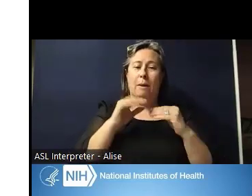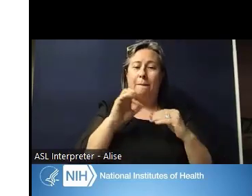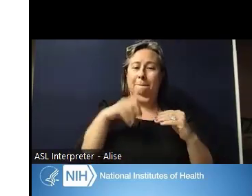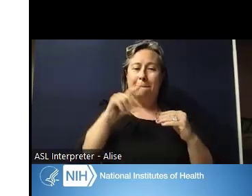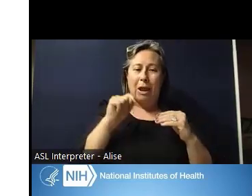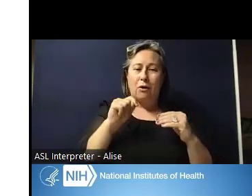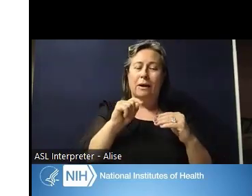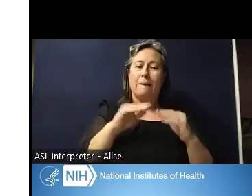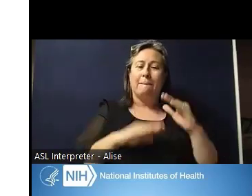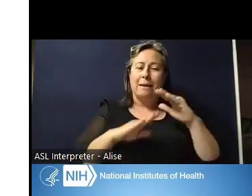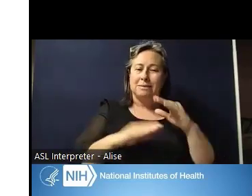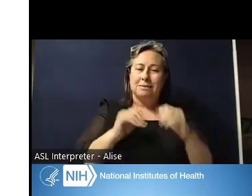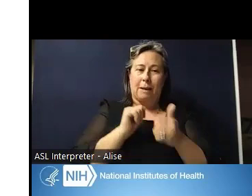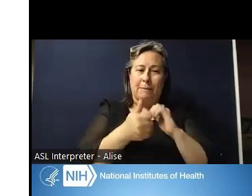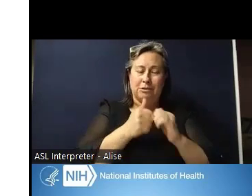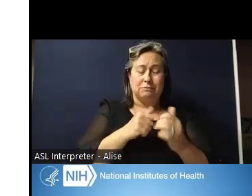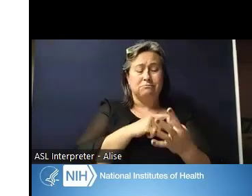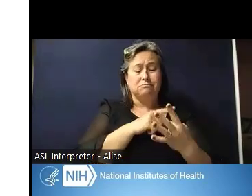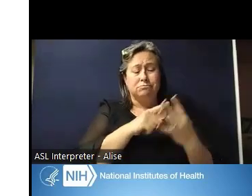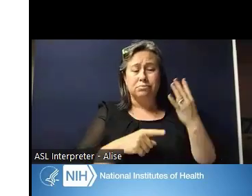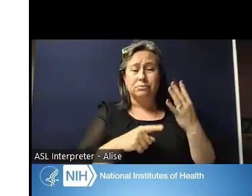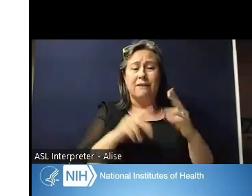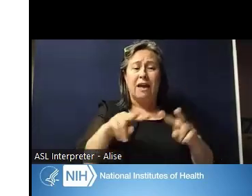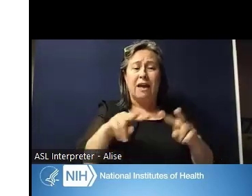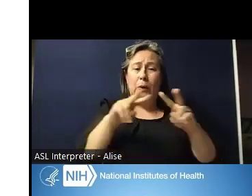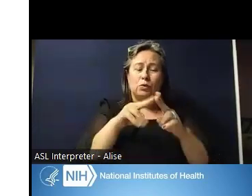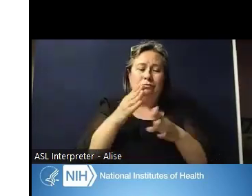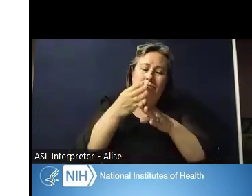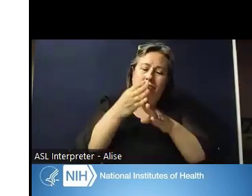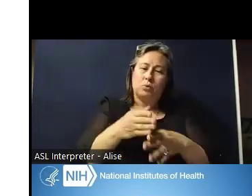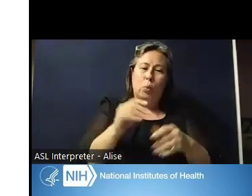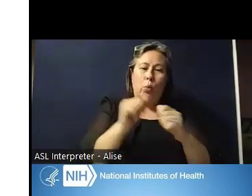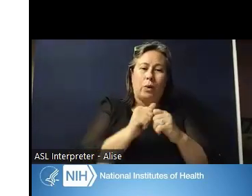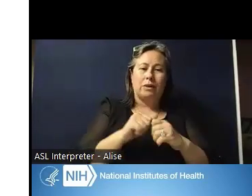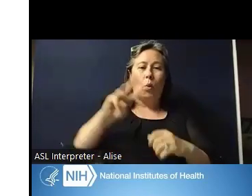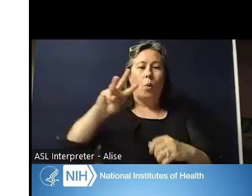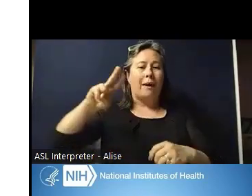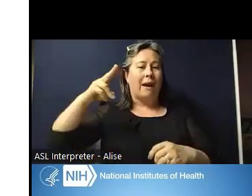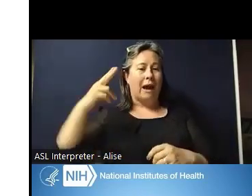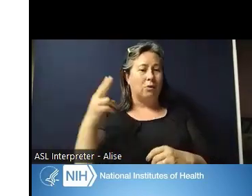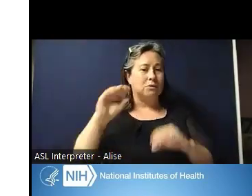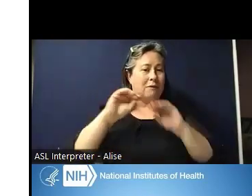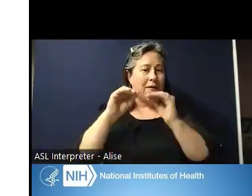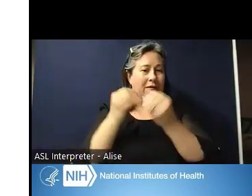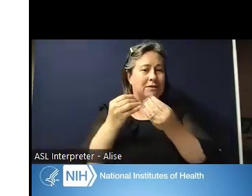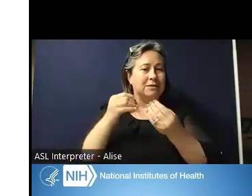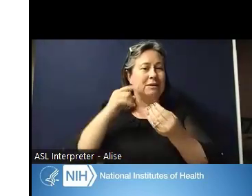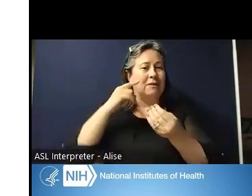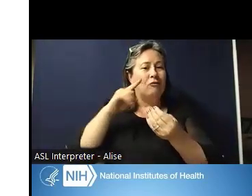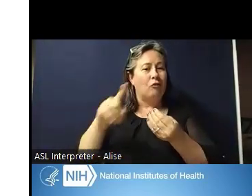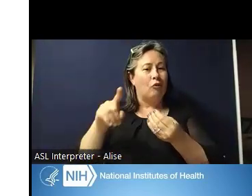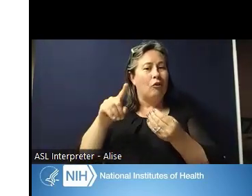These four principles and values align with the White House Office of Science and Technology Policy